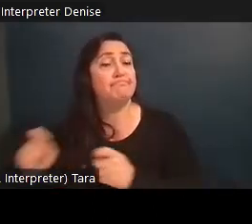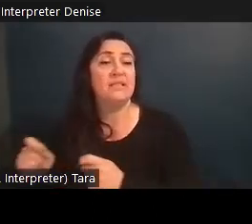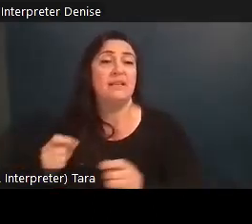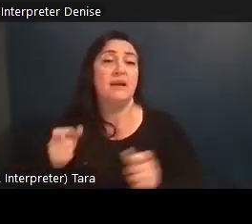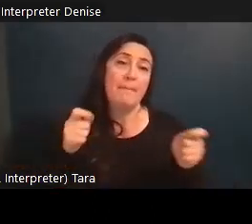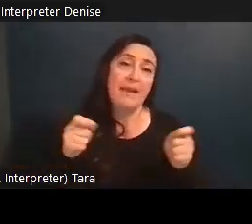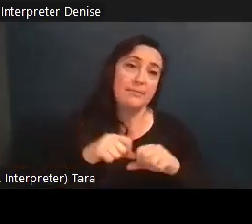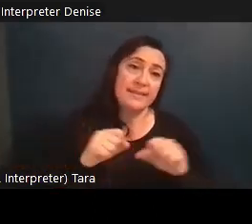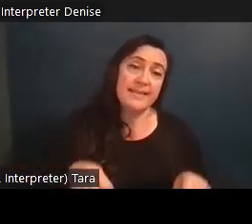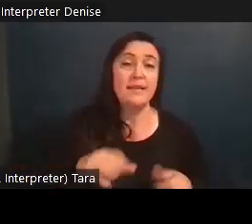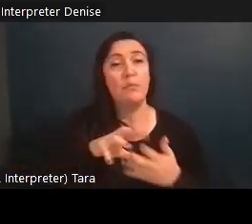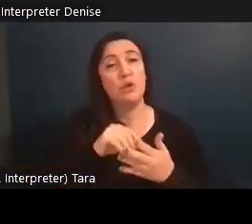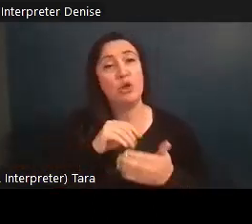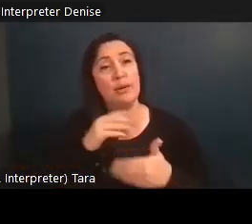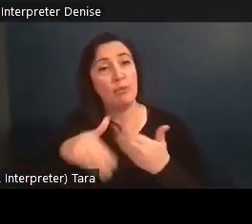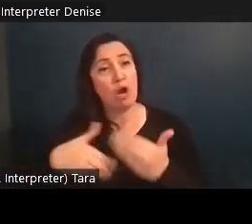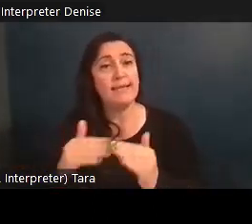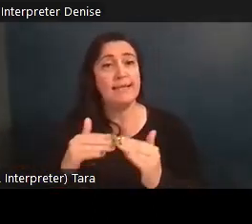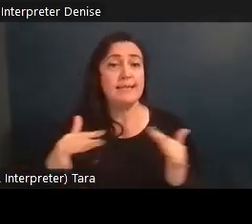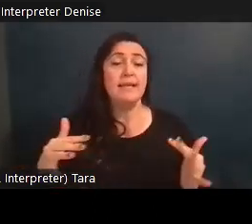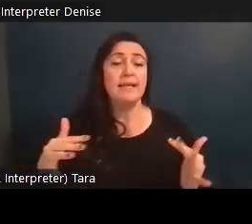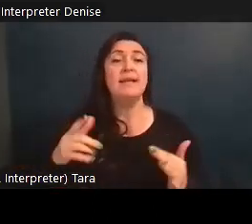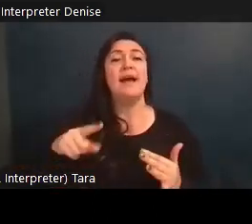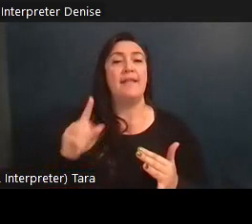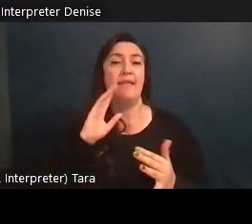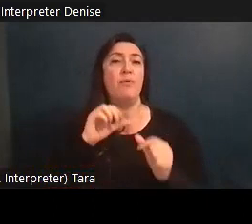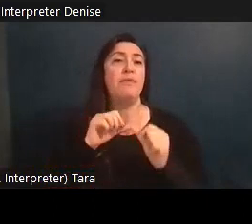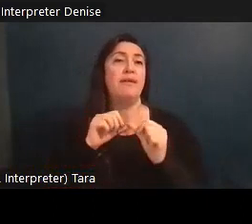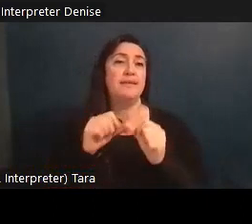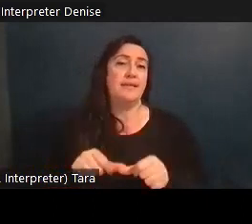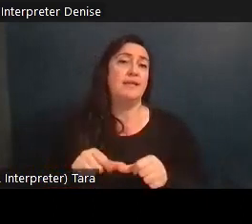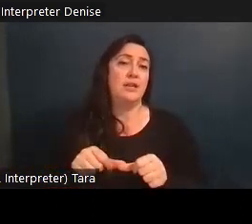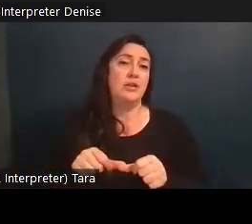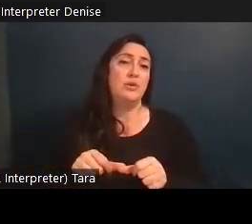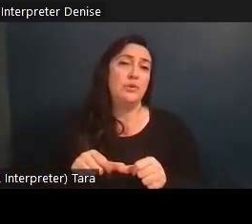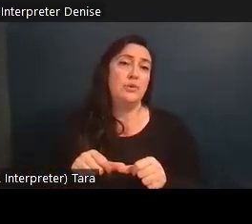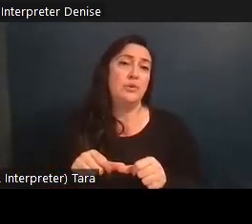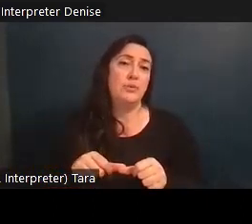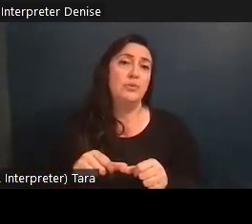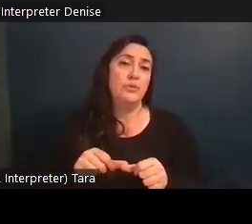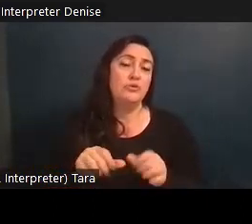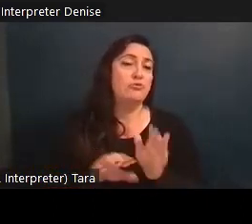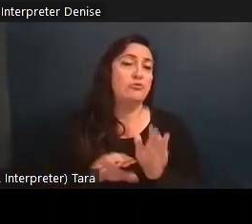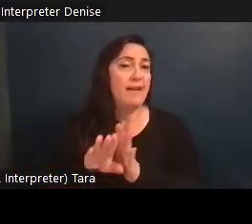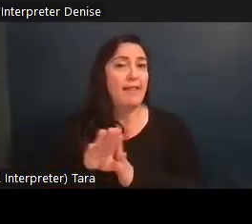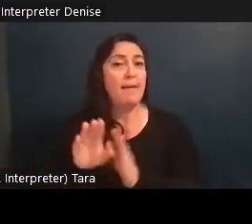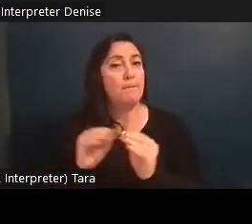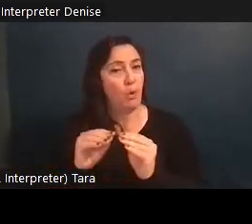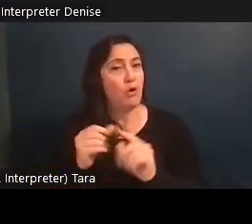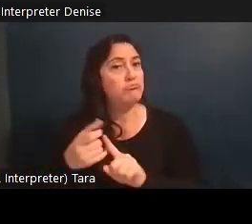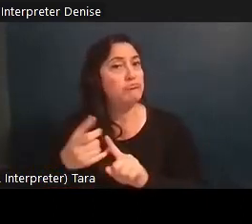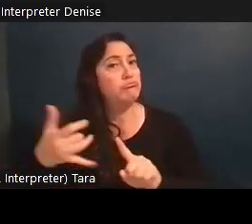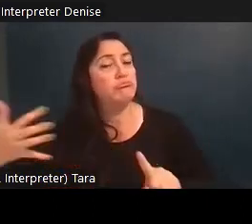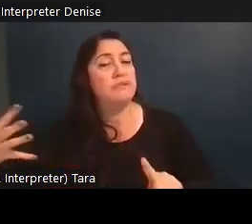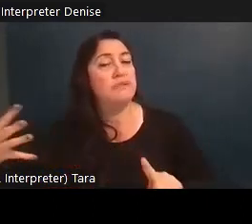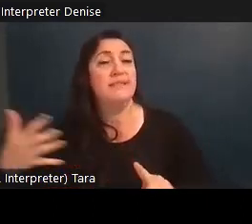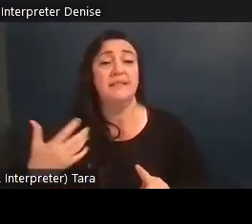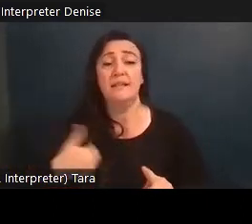they're looking at continuing, continuing to develop that. And what we're really seeing is in a space where, for example